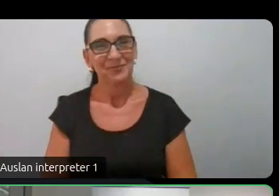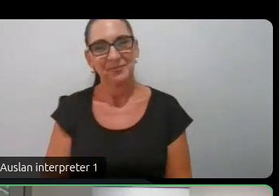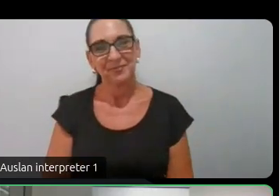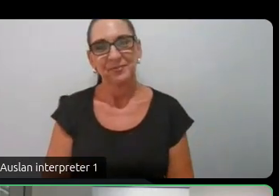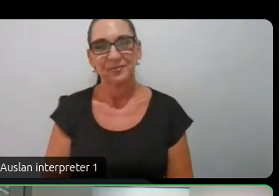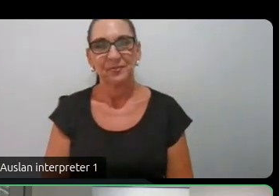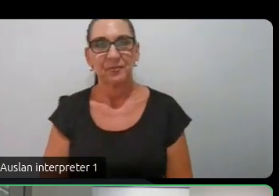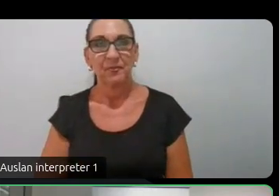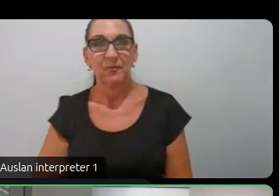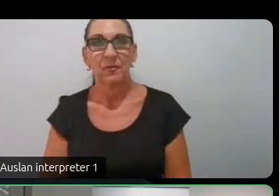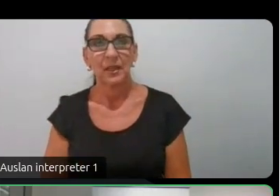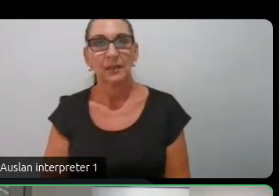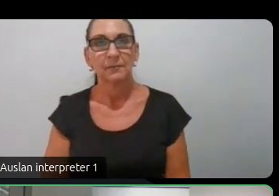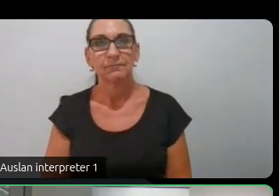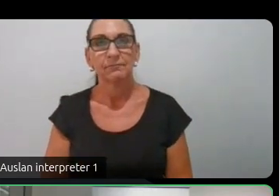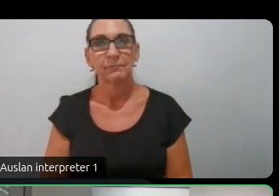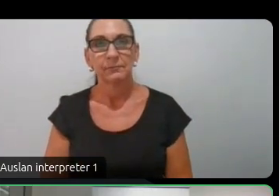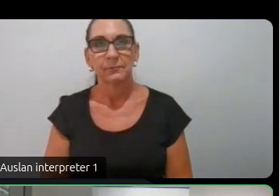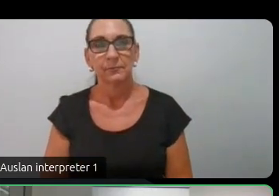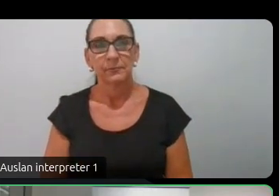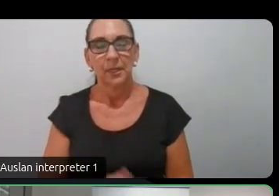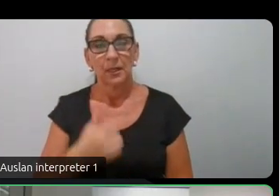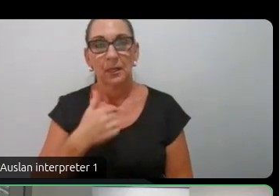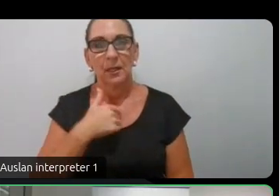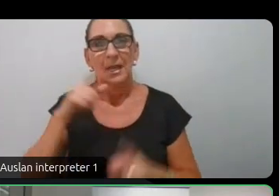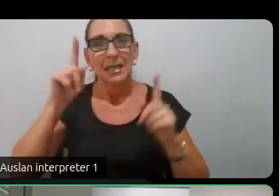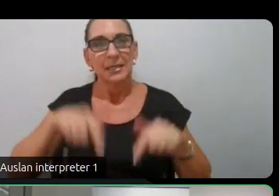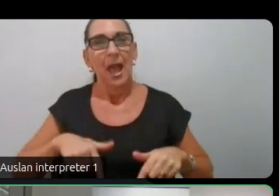Before we kick off with today's content, we've got a little bit of housekeeping to run through